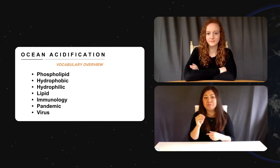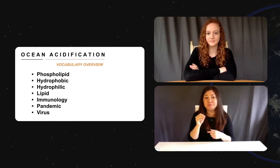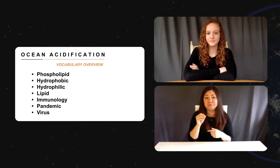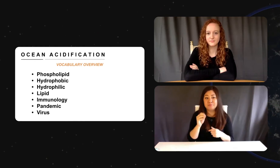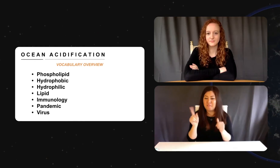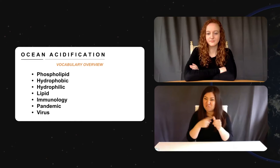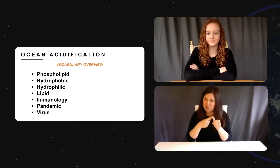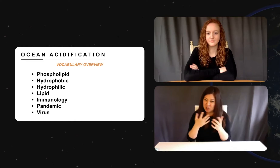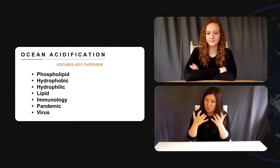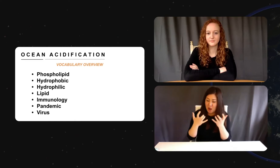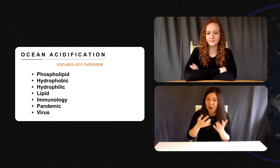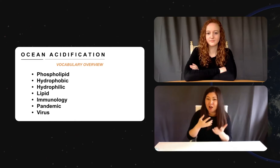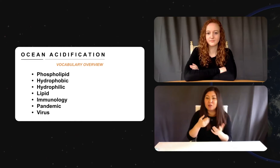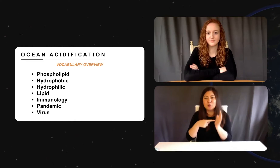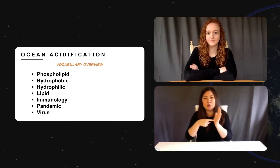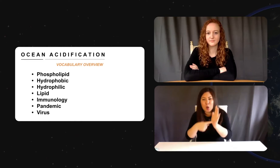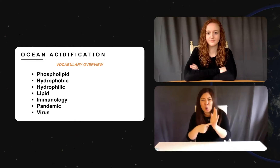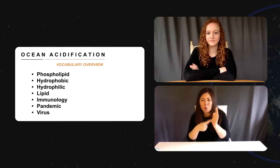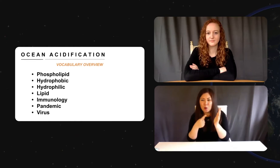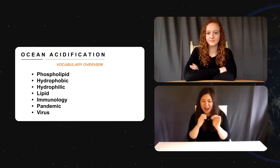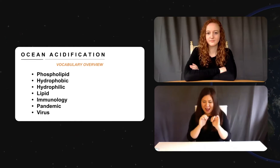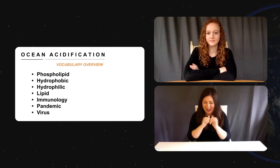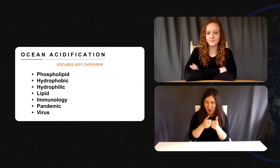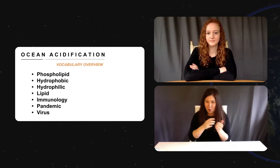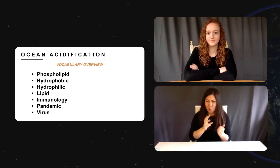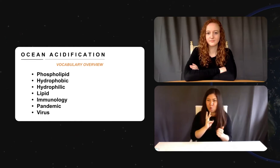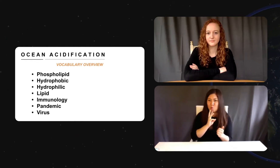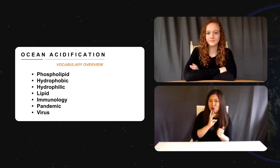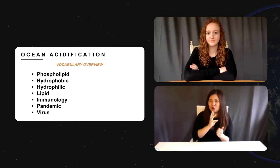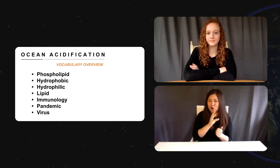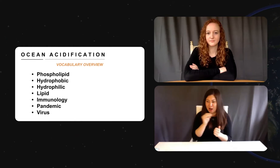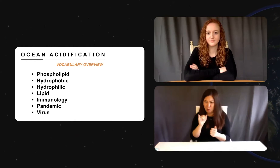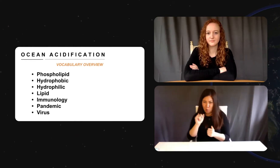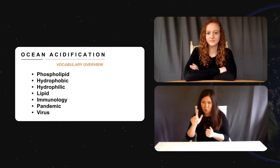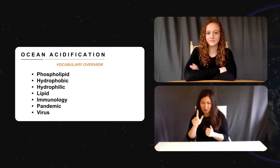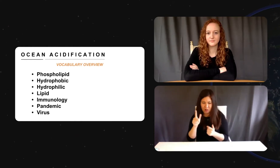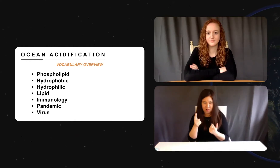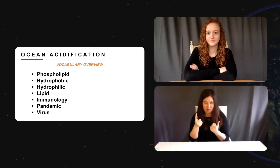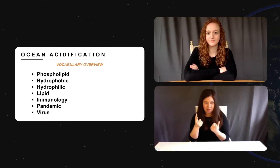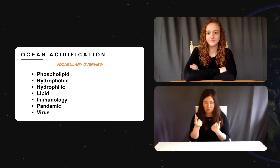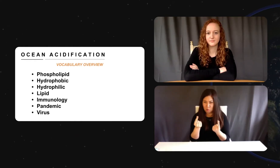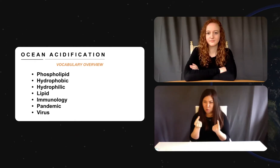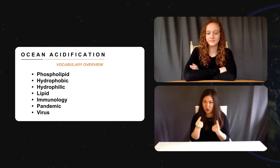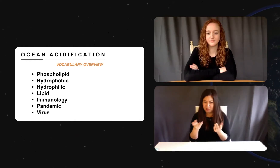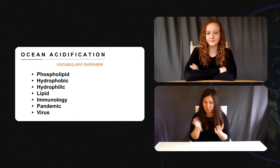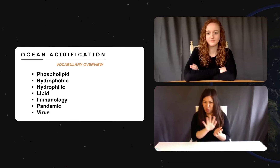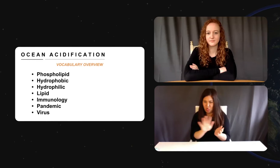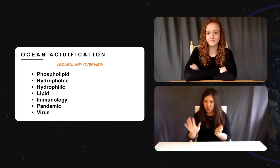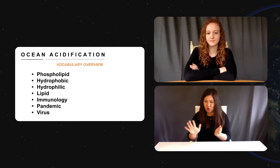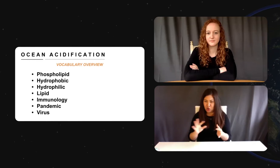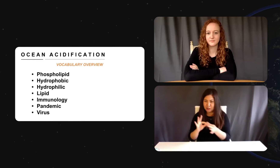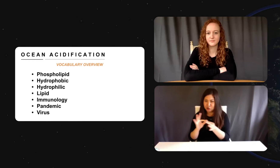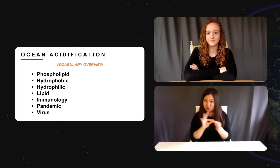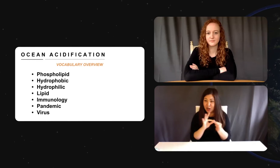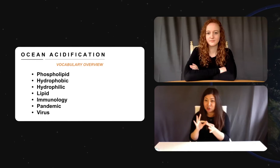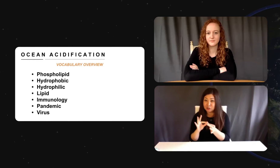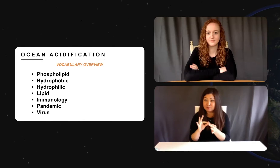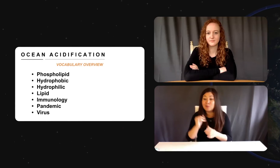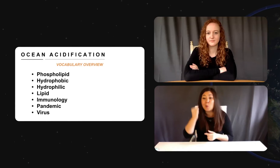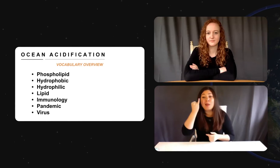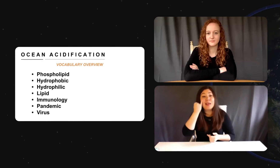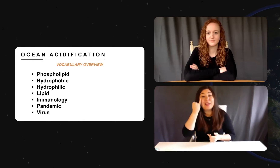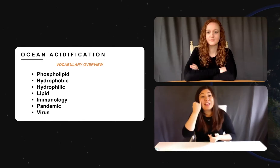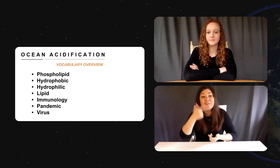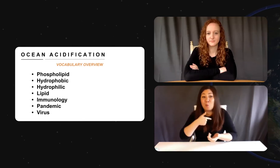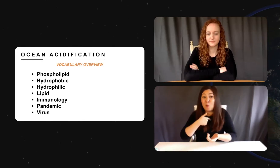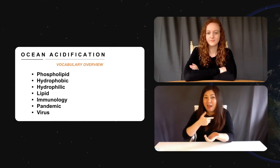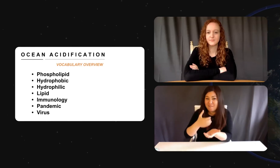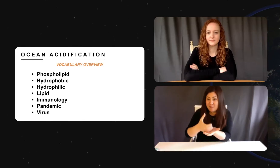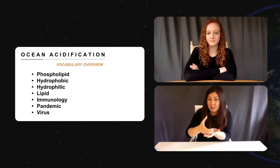So, I'll show you now how oil and water interact with each other.